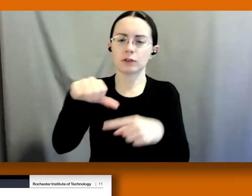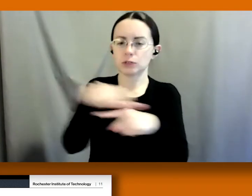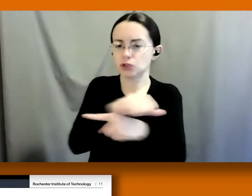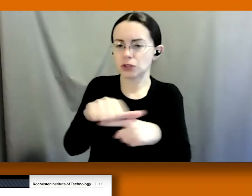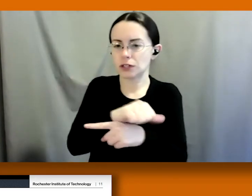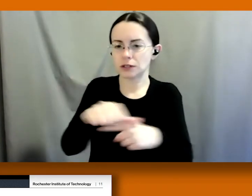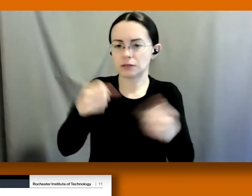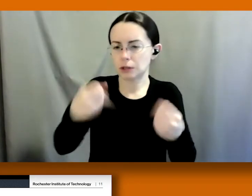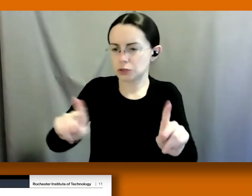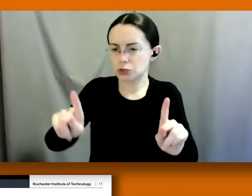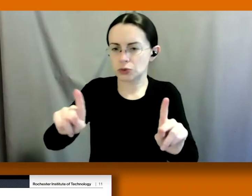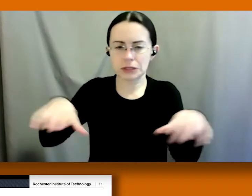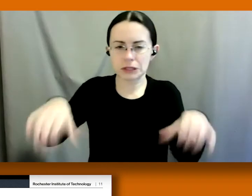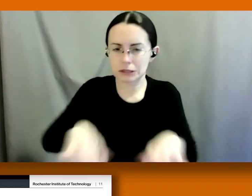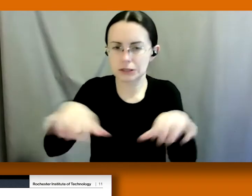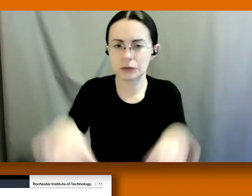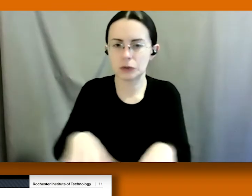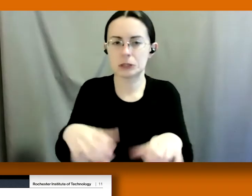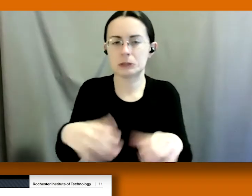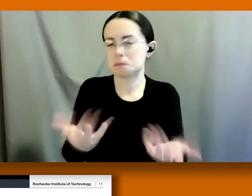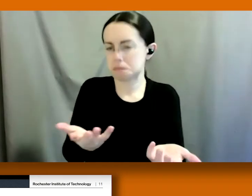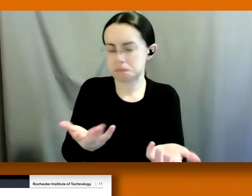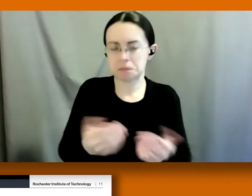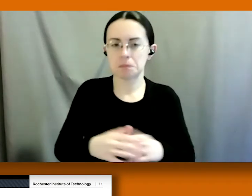um, symposium...